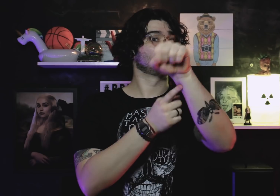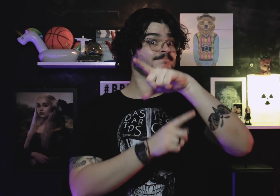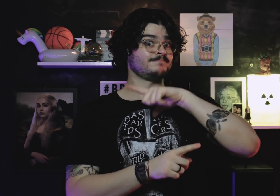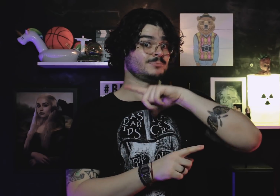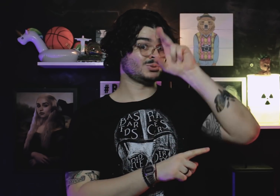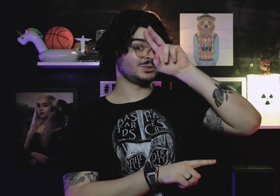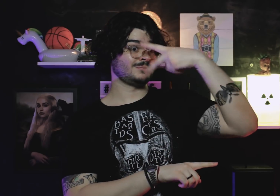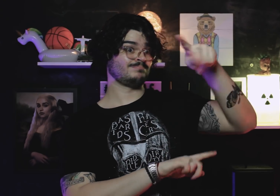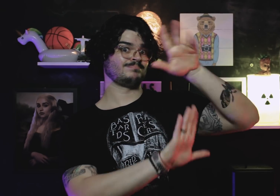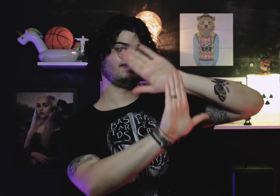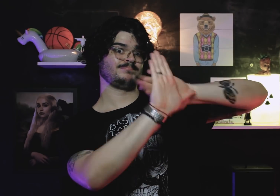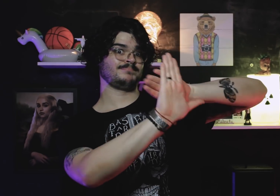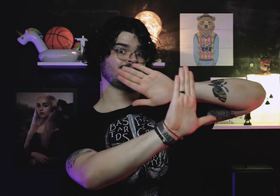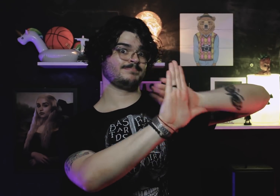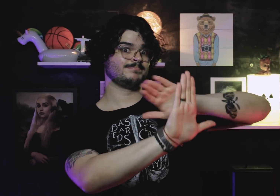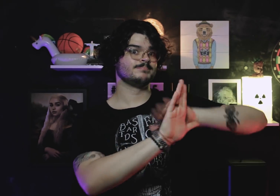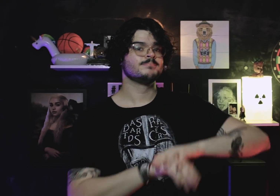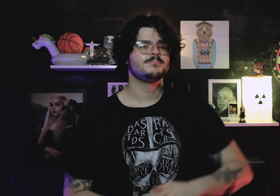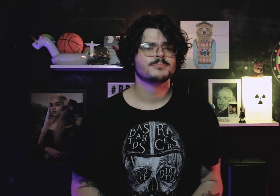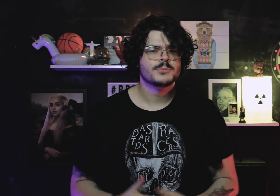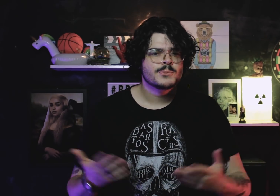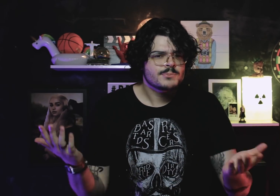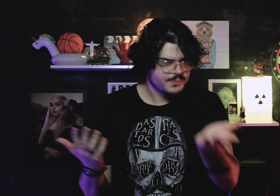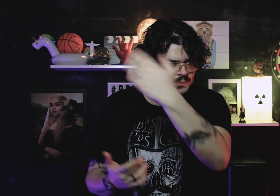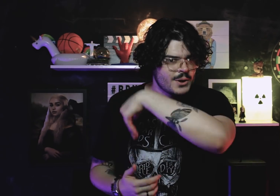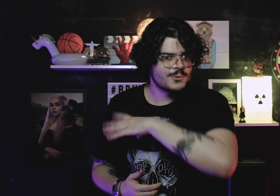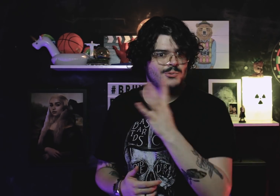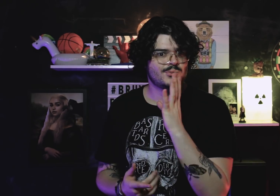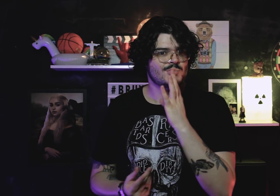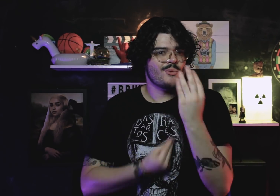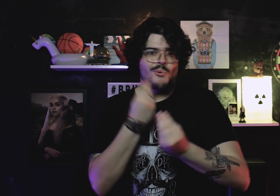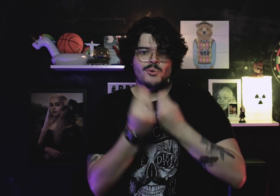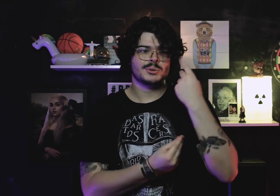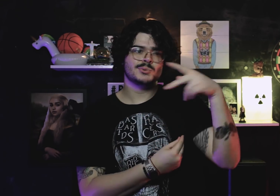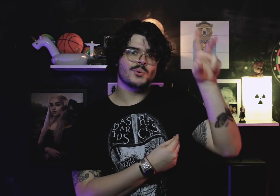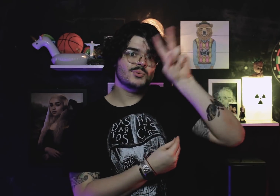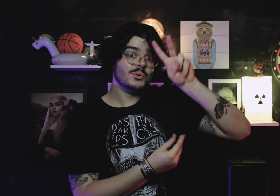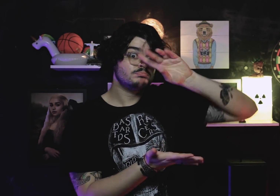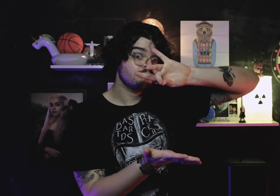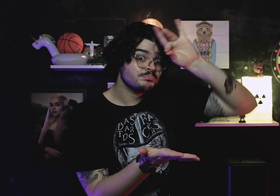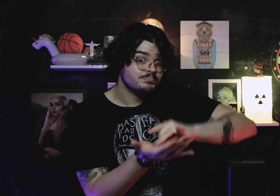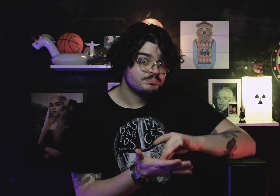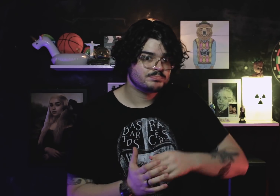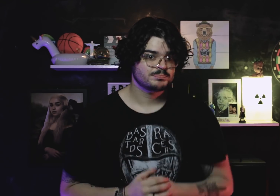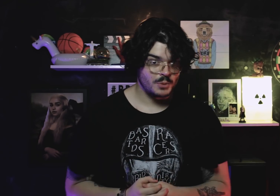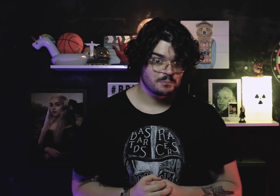Yes, there is a story about her! Are we going to meet the Blair Witch, in the original version?